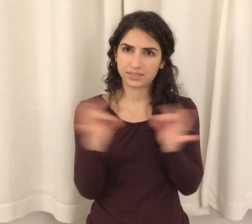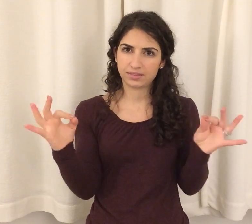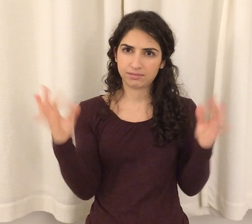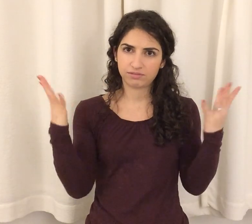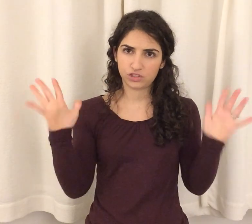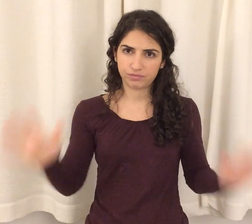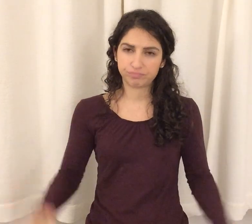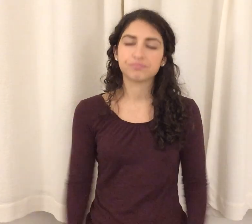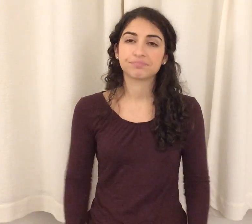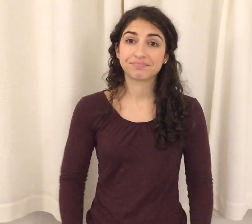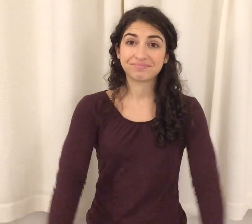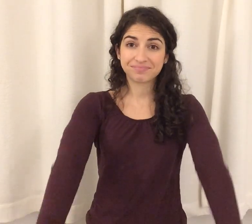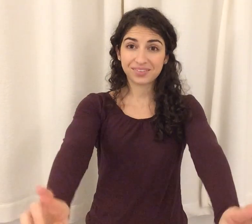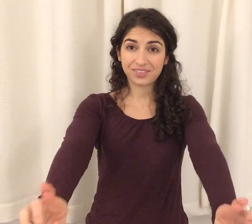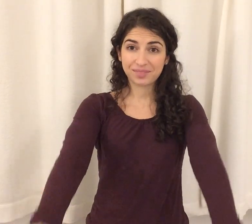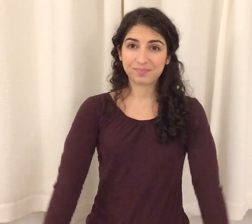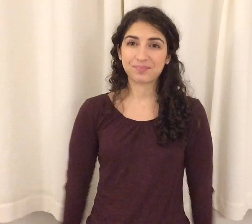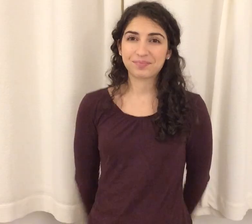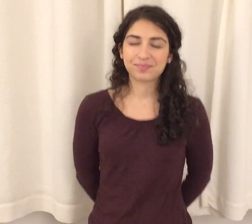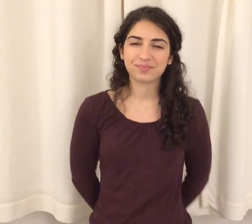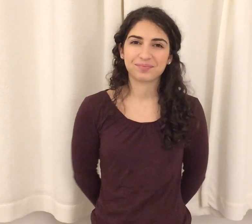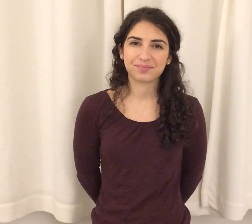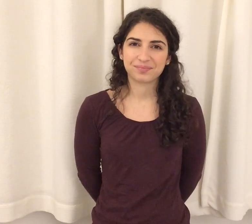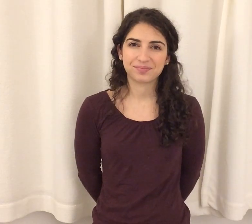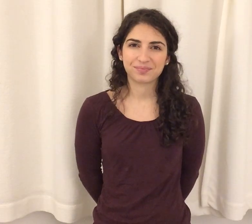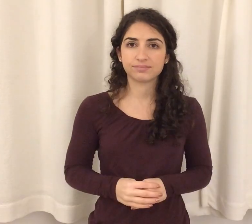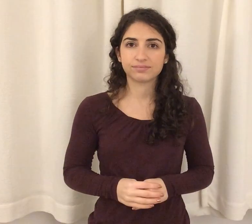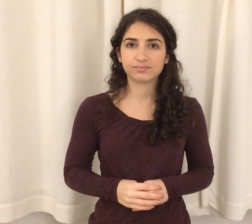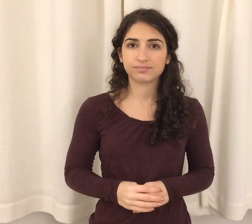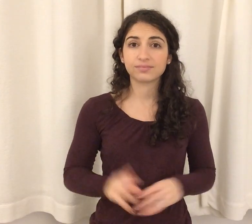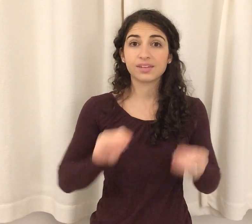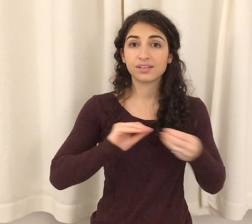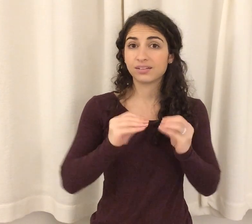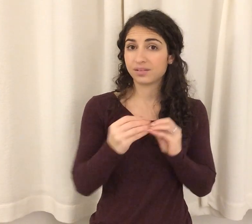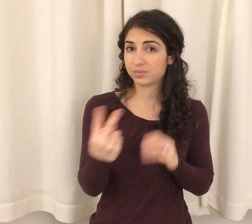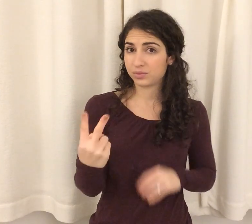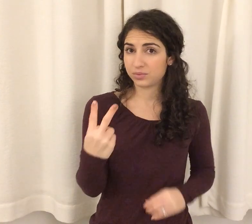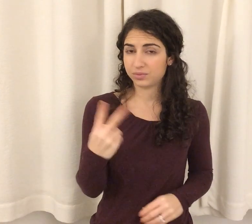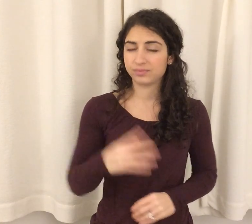2 through 15 are really just a single sentences.